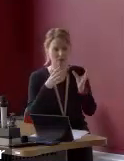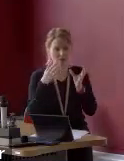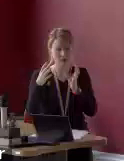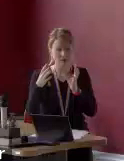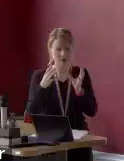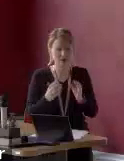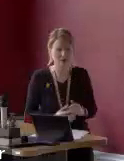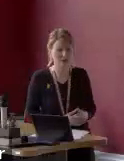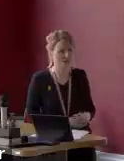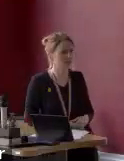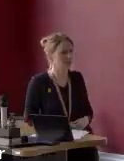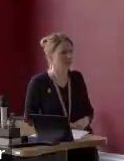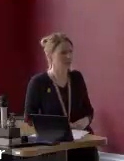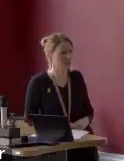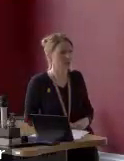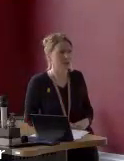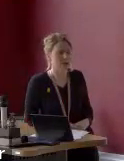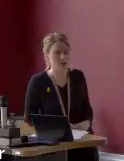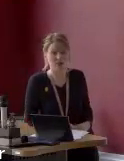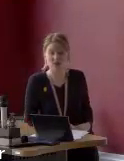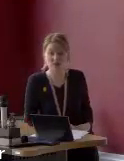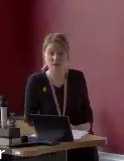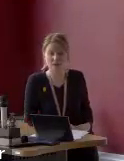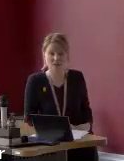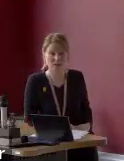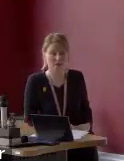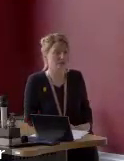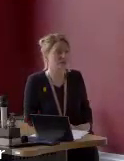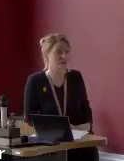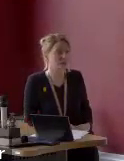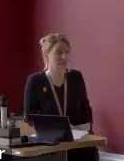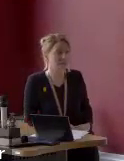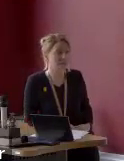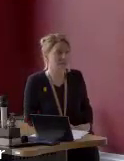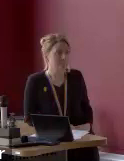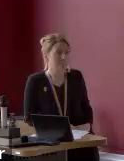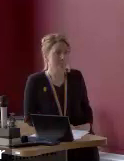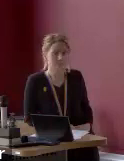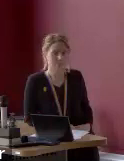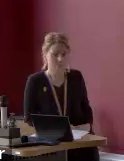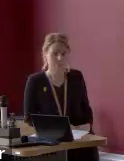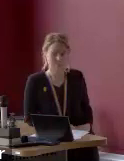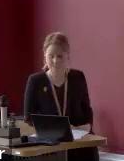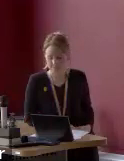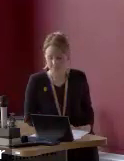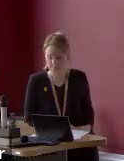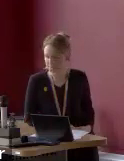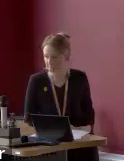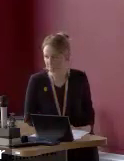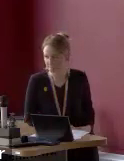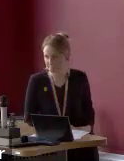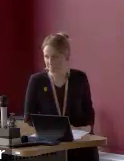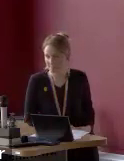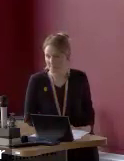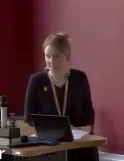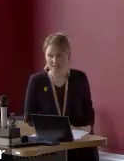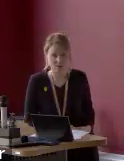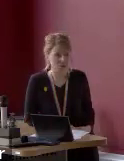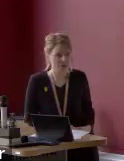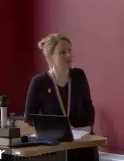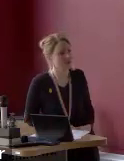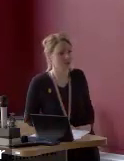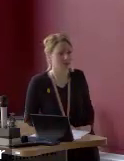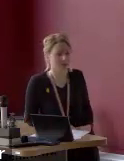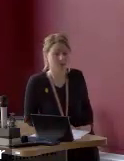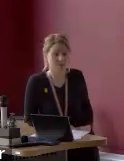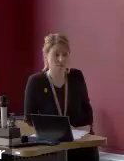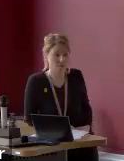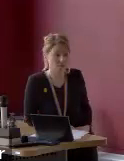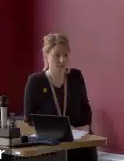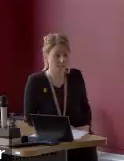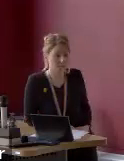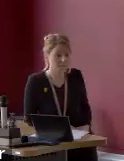suit the audience if that makes sense. We found that to be quite a useful way to do that right.